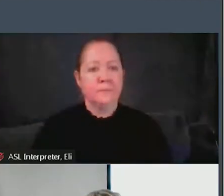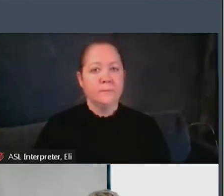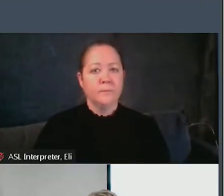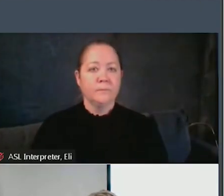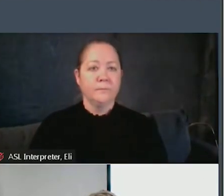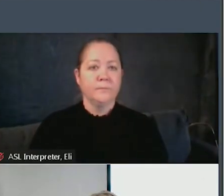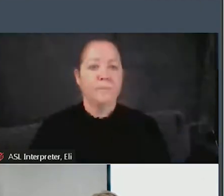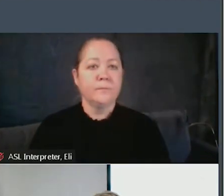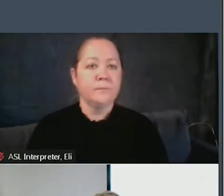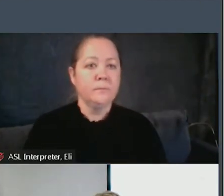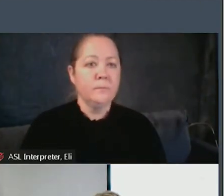I'm going to you, Mr.